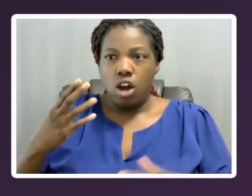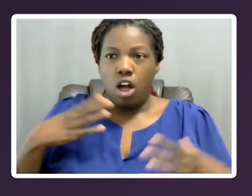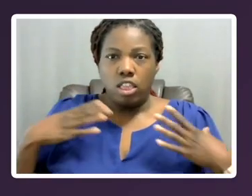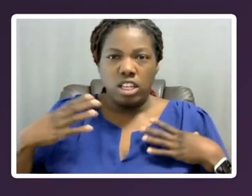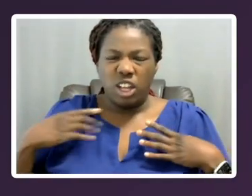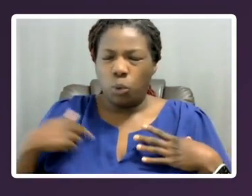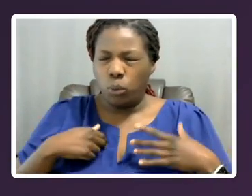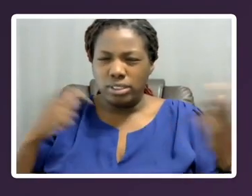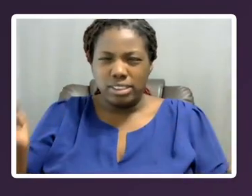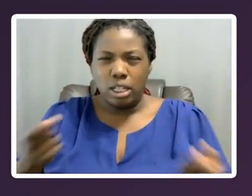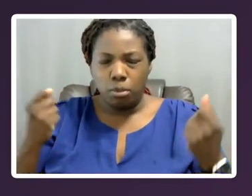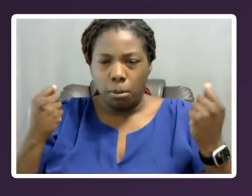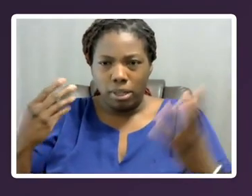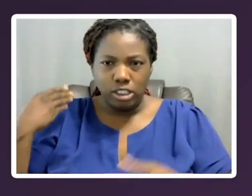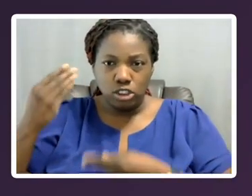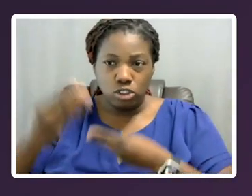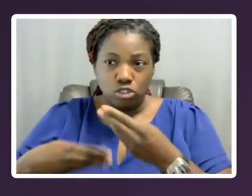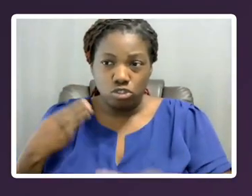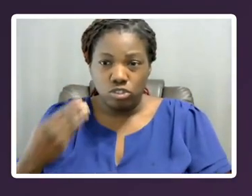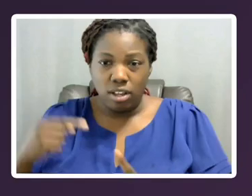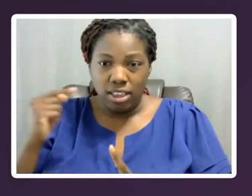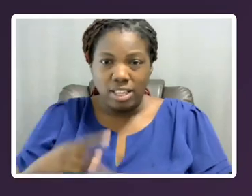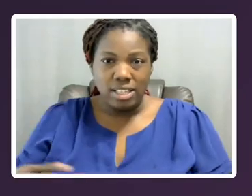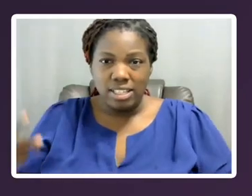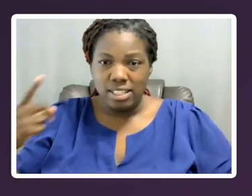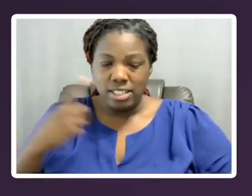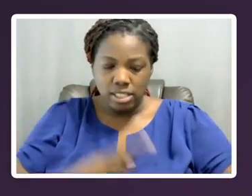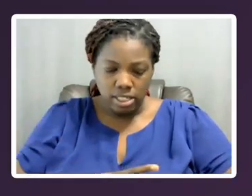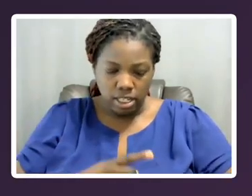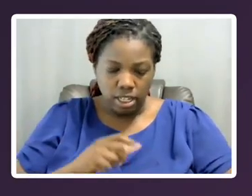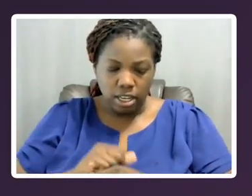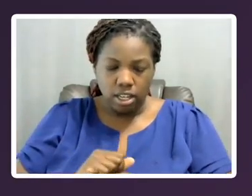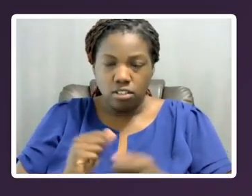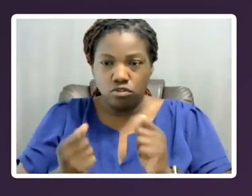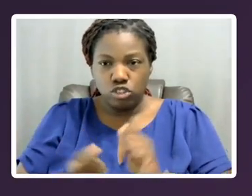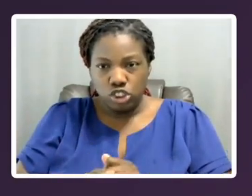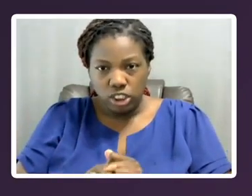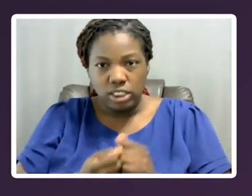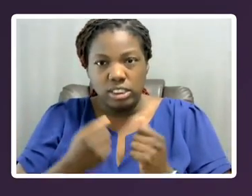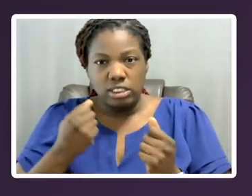Cranberry Day has taken a different form over the different years. But it's always a time to